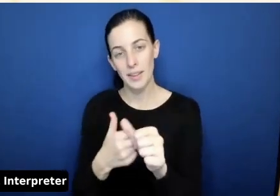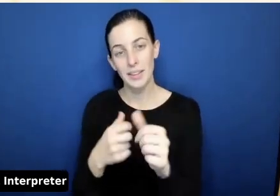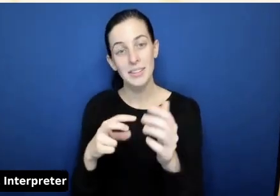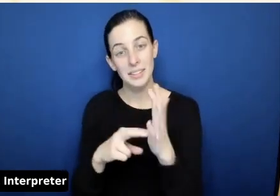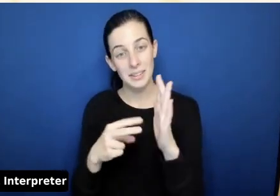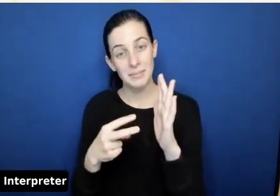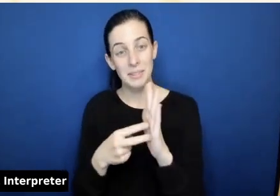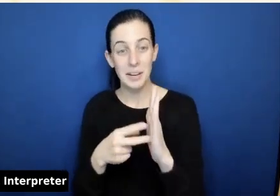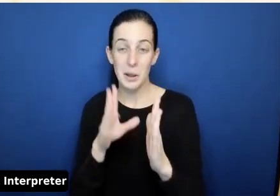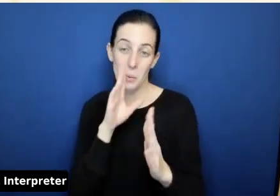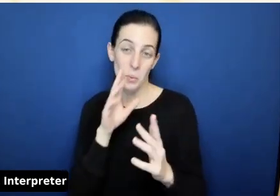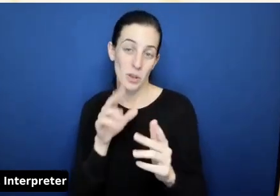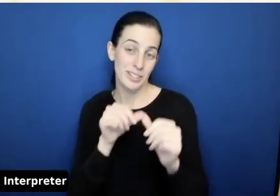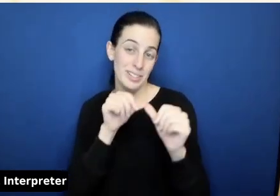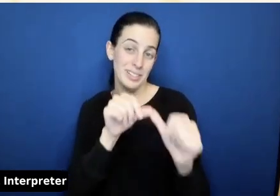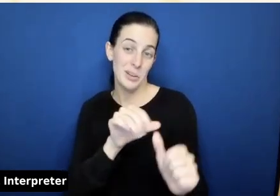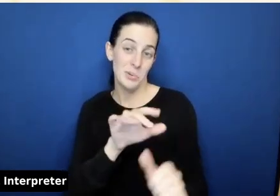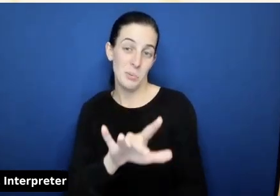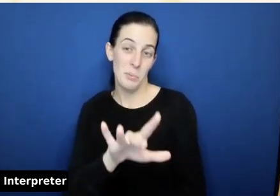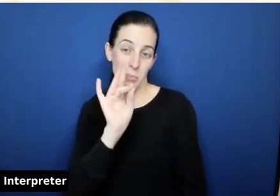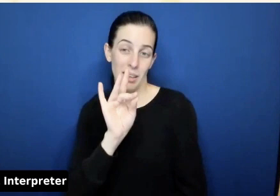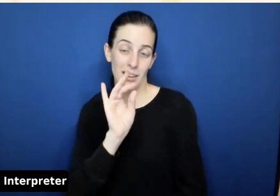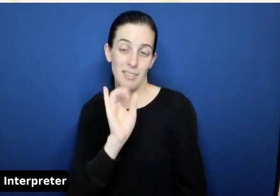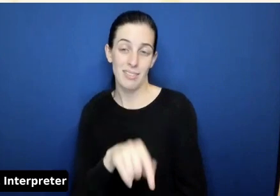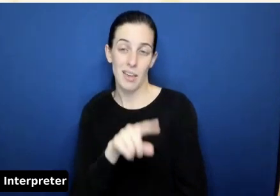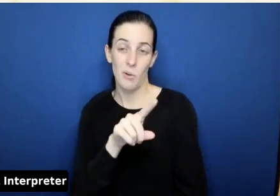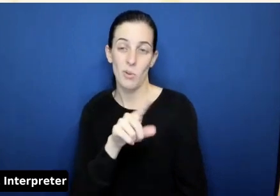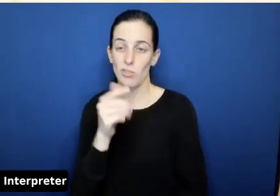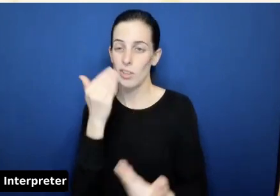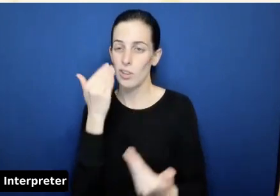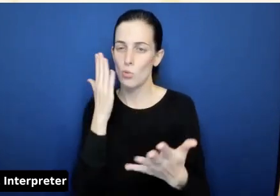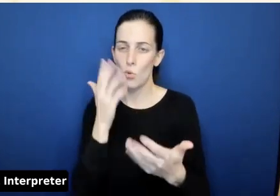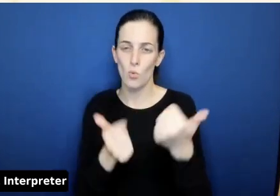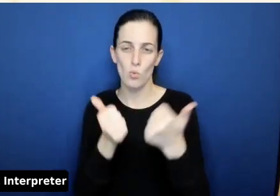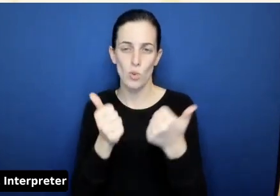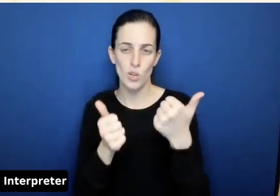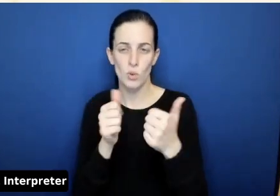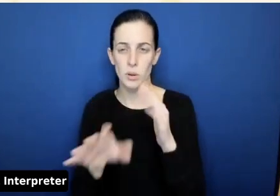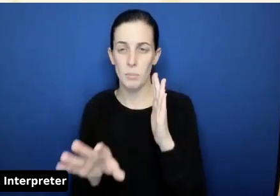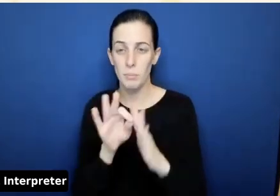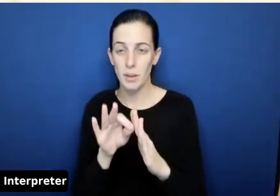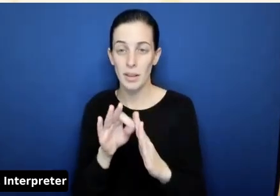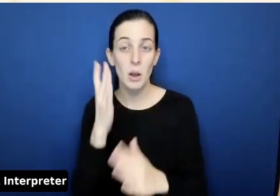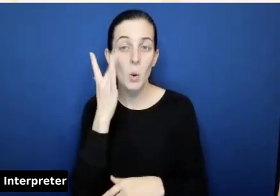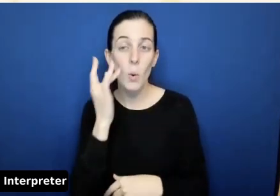and they won't know which item to select, because they will not get the full information